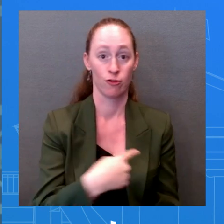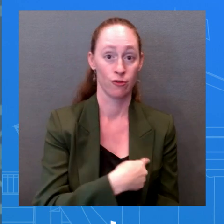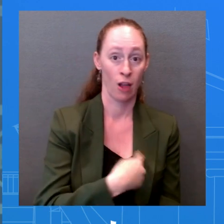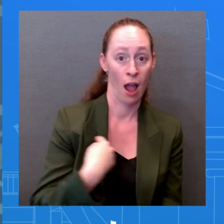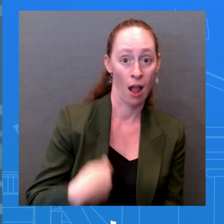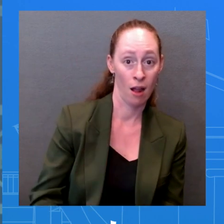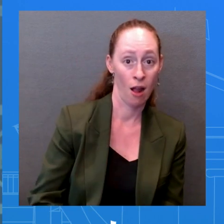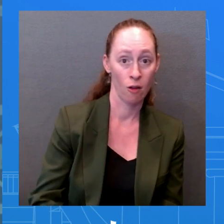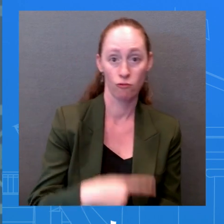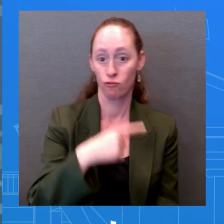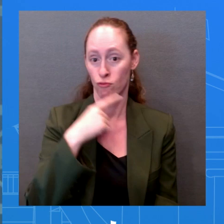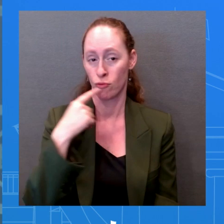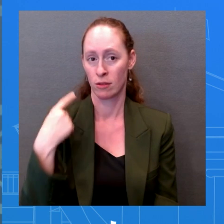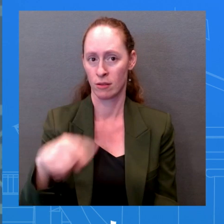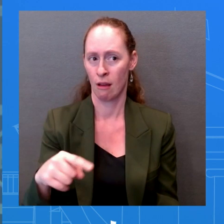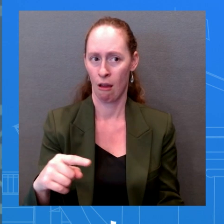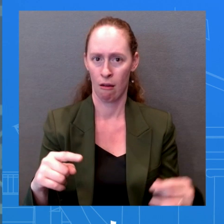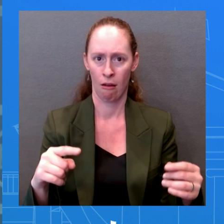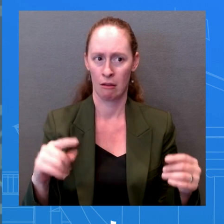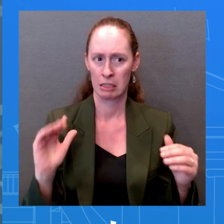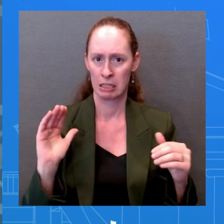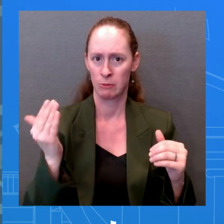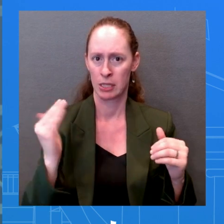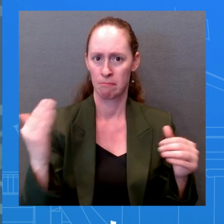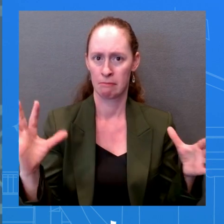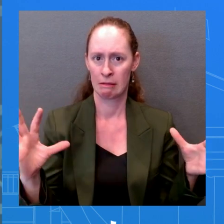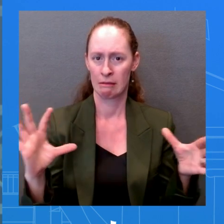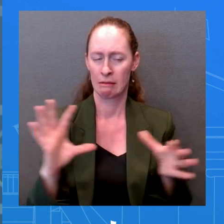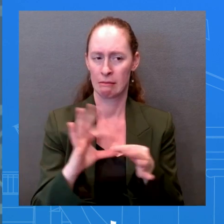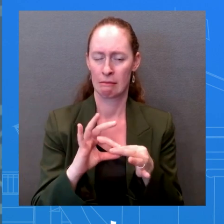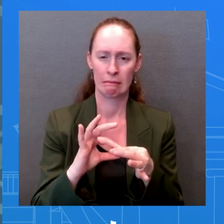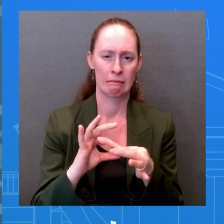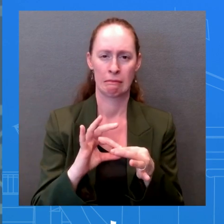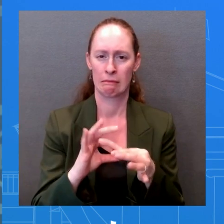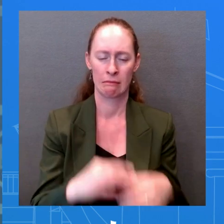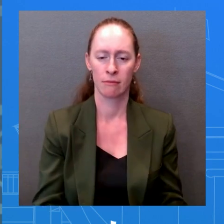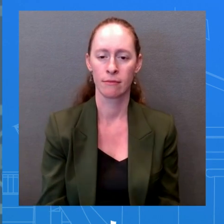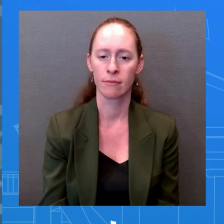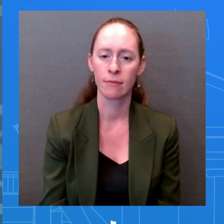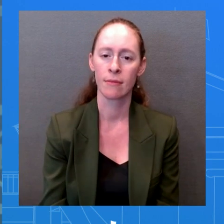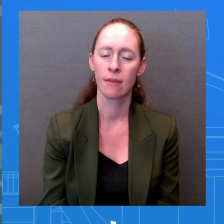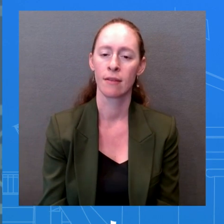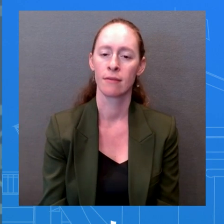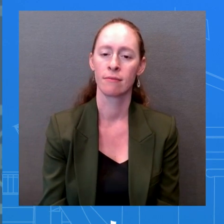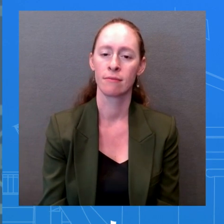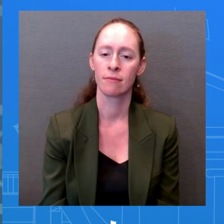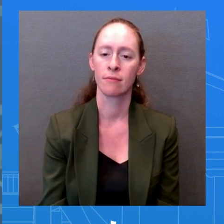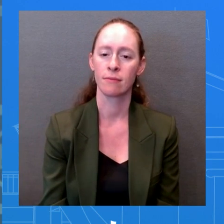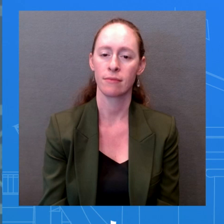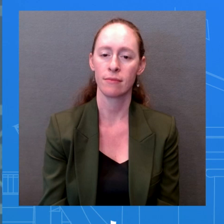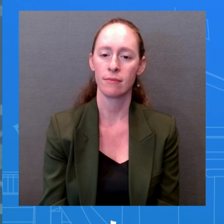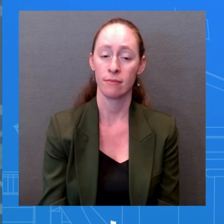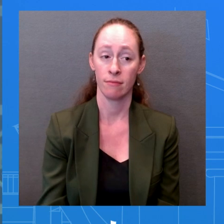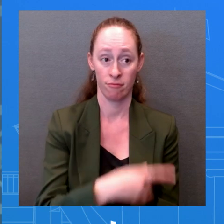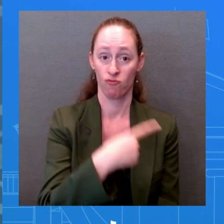a unprovoked war that the Kremlin started in Ukraine. This meeting is an example of that alignment.